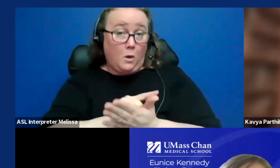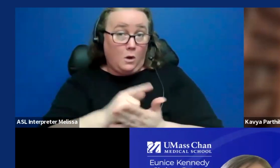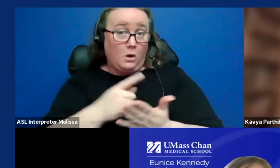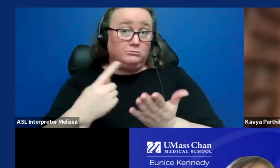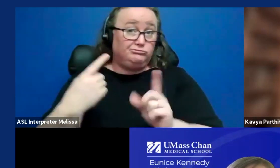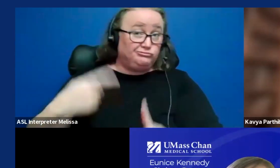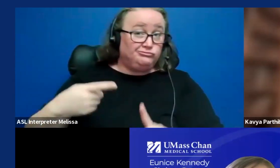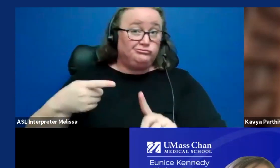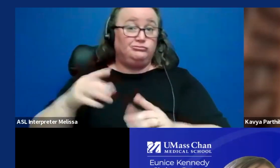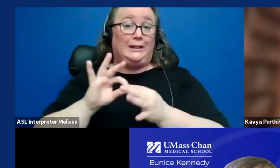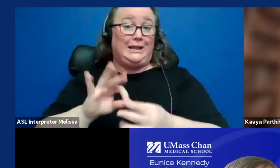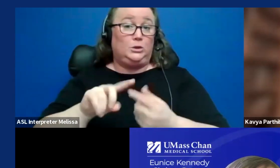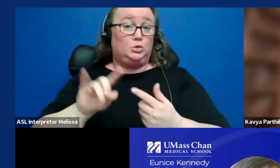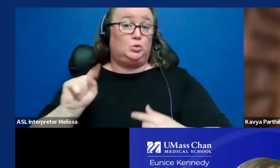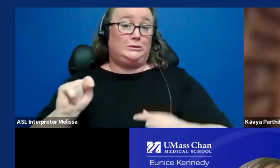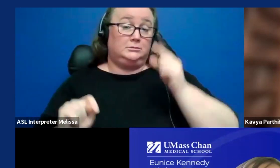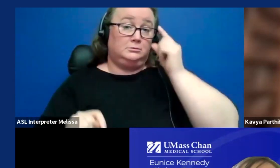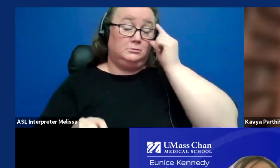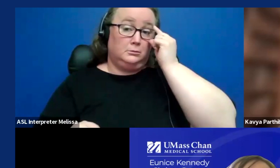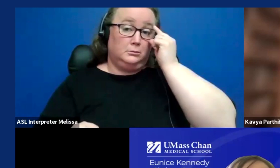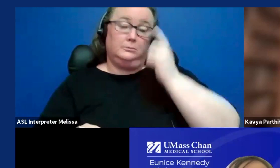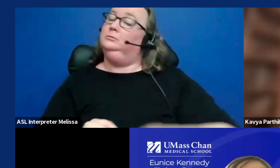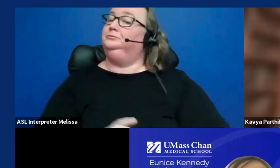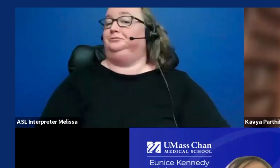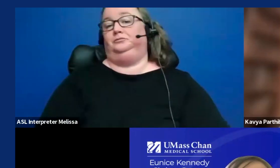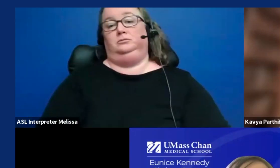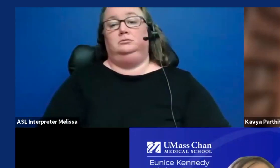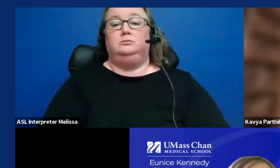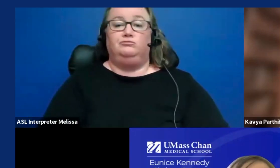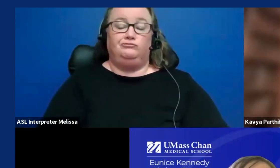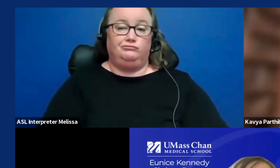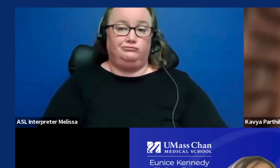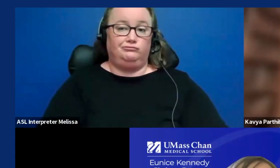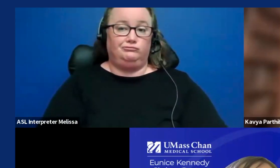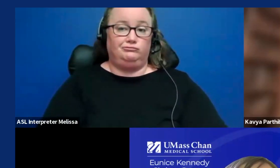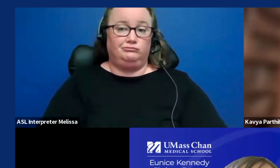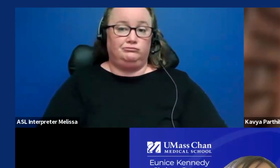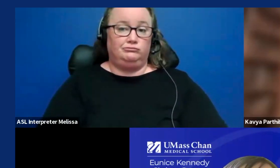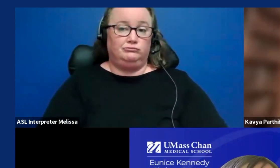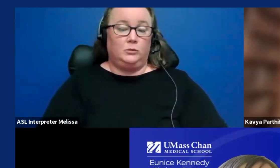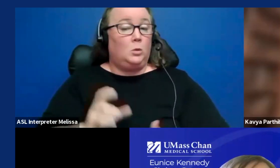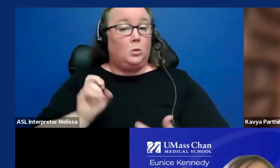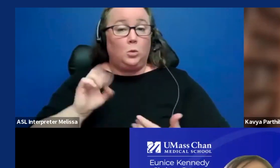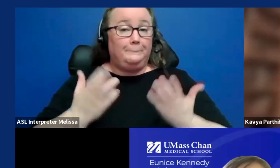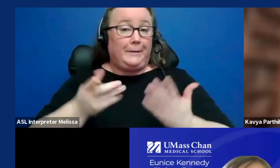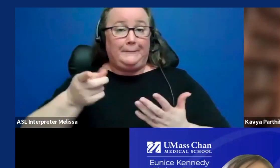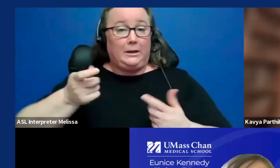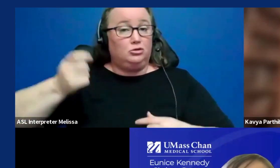and may not be completely open to them?